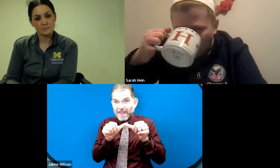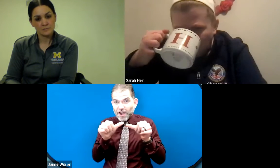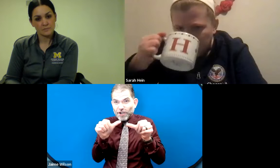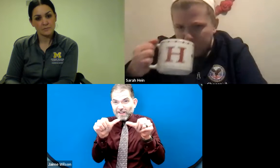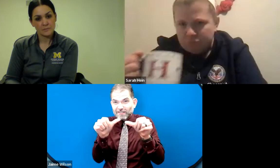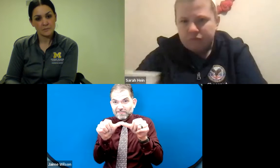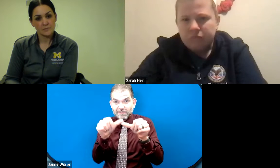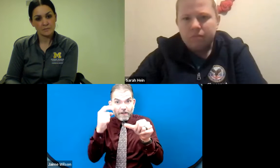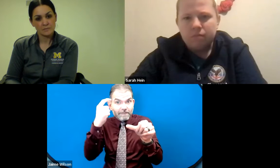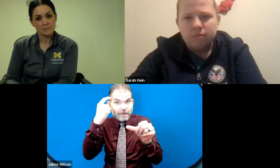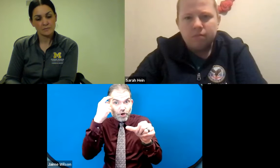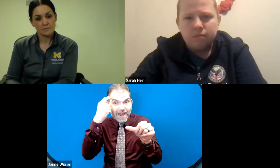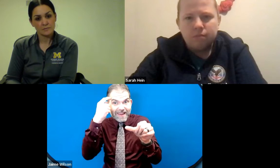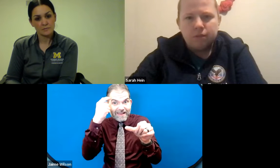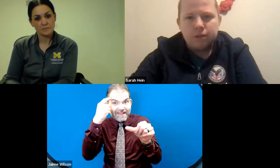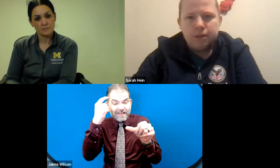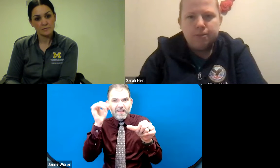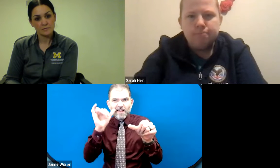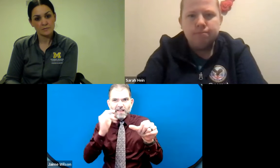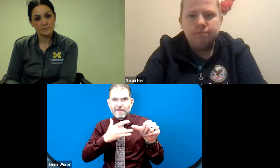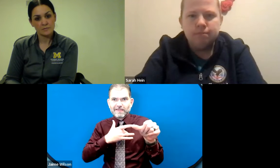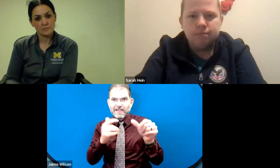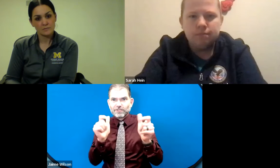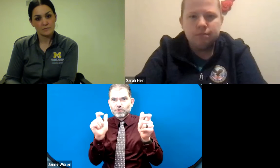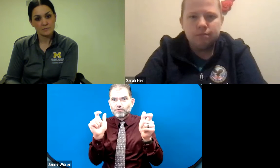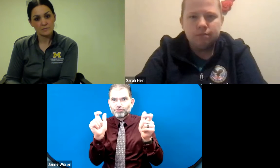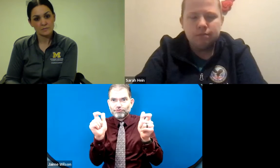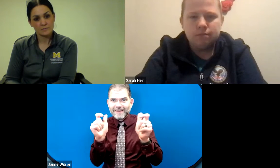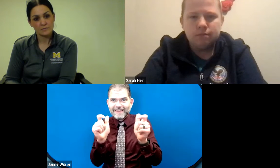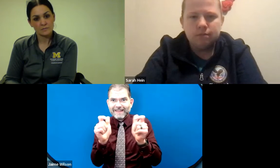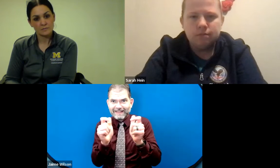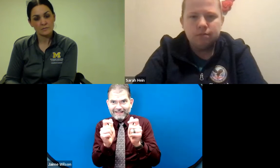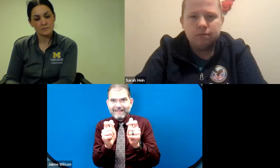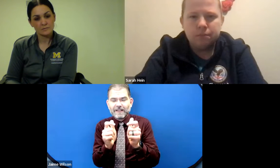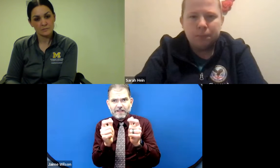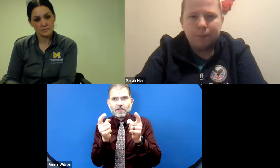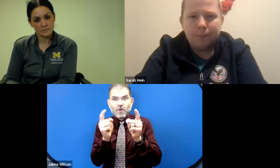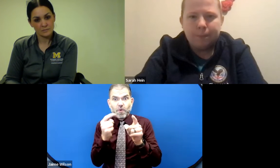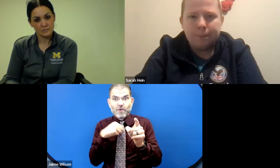ASL Interpreter: There are some areas of the brain ASL Interpreter: that tend to shrink